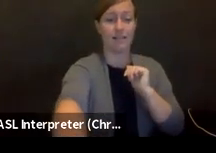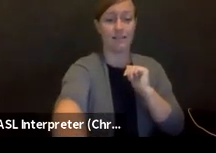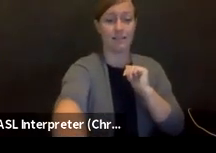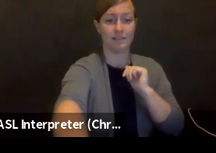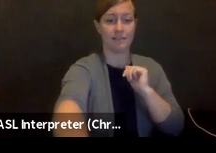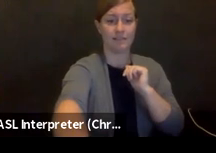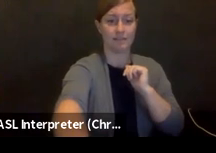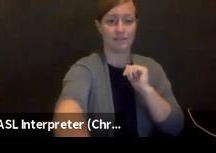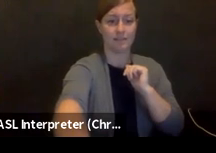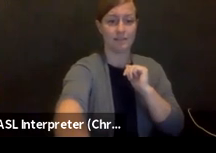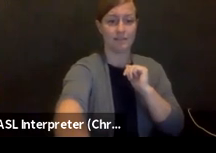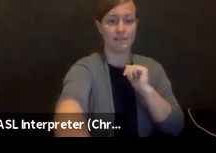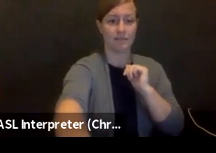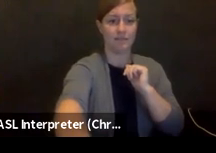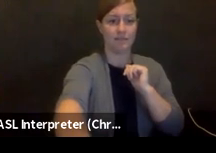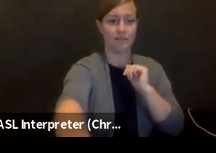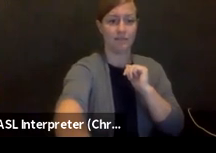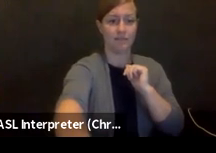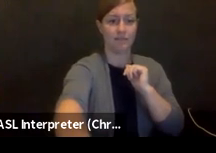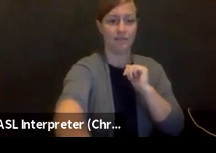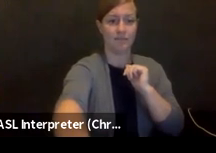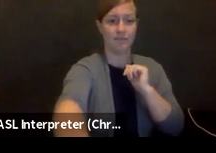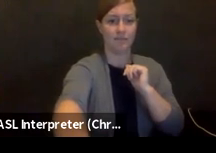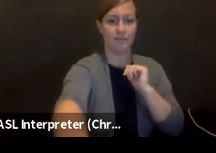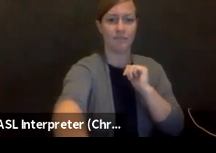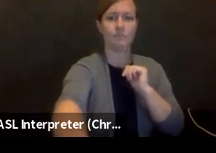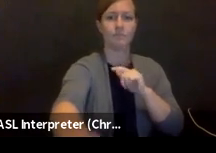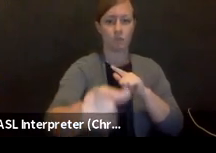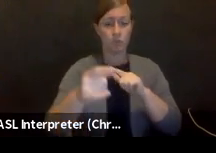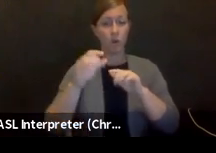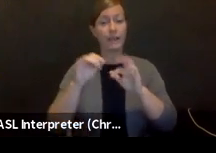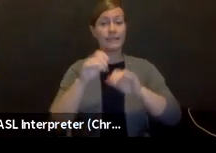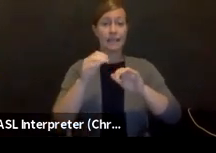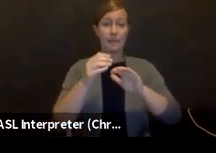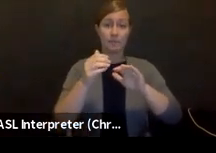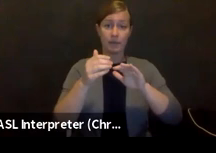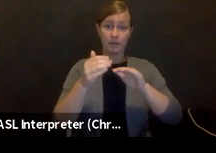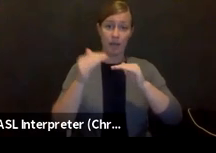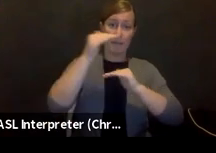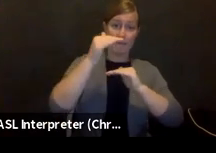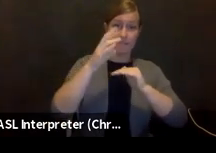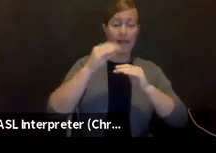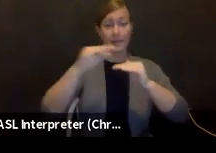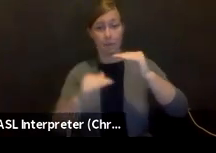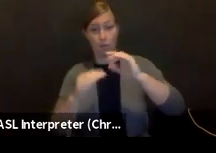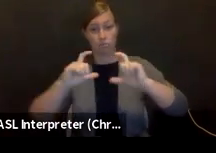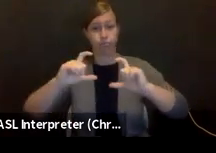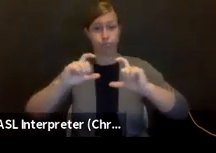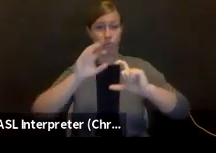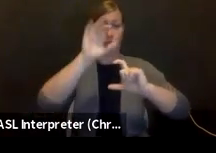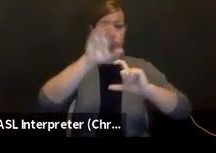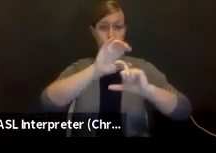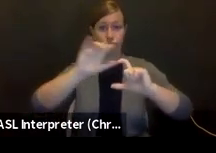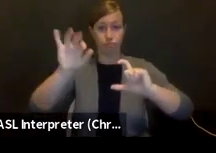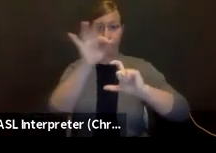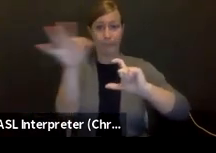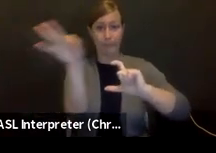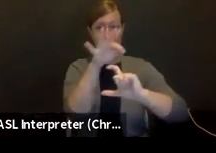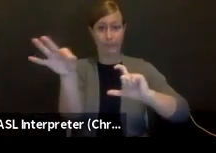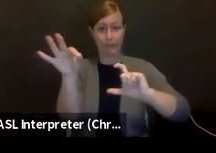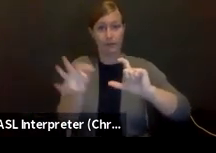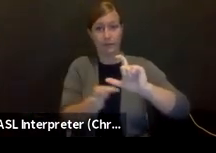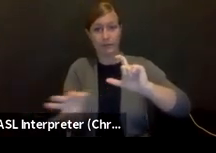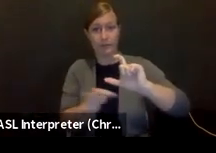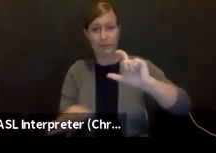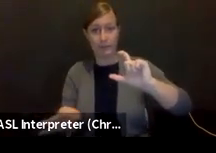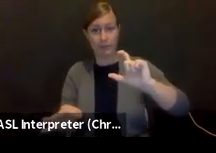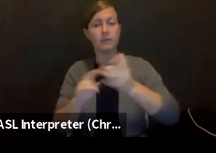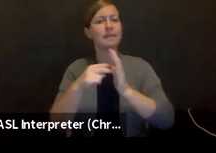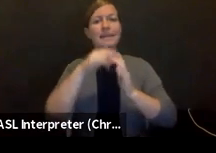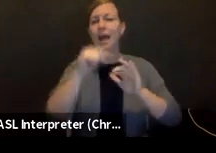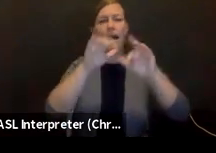ESD 189 - Amy Colburn: Kind of fun pictures here. So it's putting it, I can right above this image, and I can right below this image so that image will be in line of the text. So it's not an attachment, it's within that description.